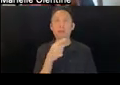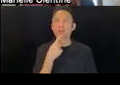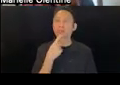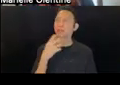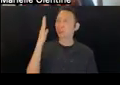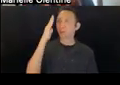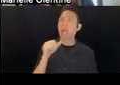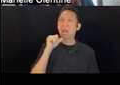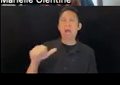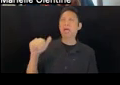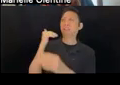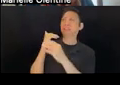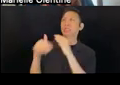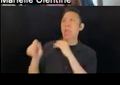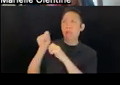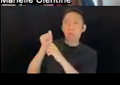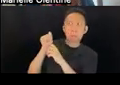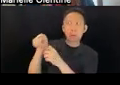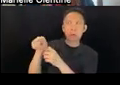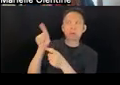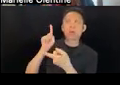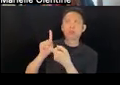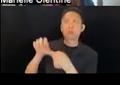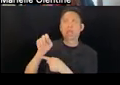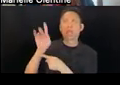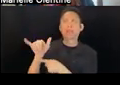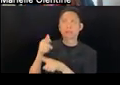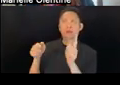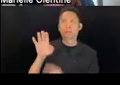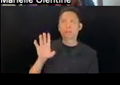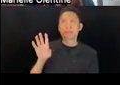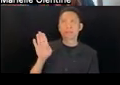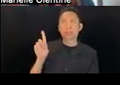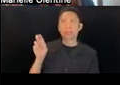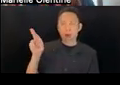kind of kept an entire document of notes, contact